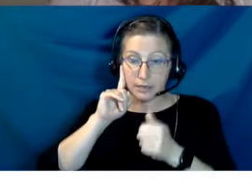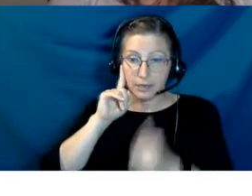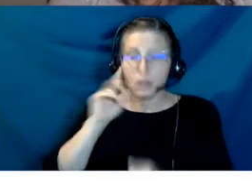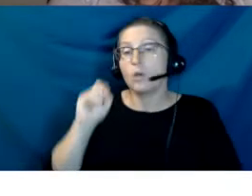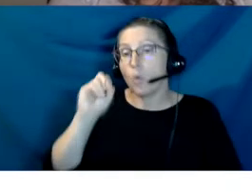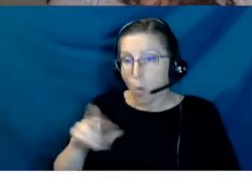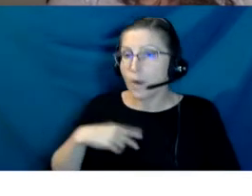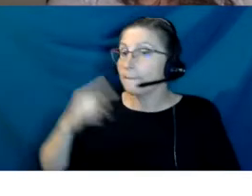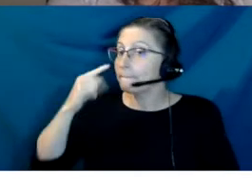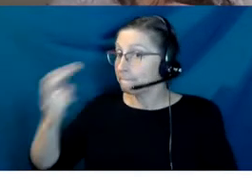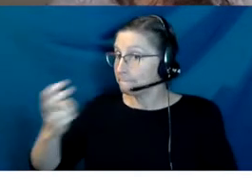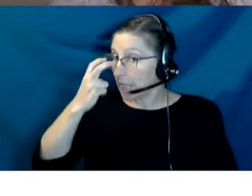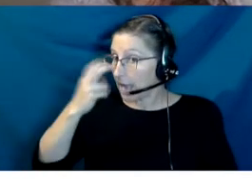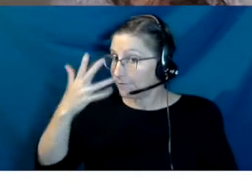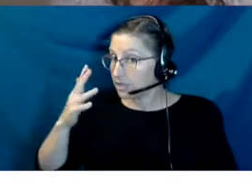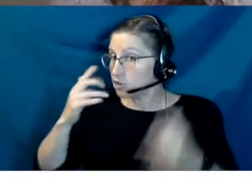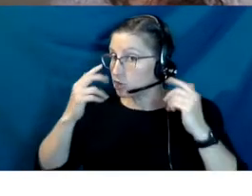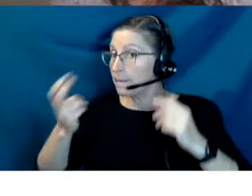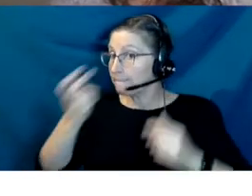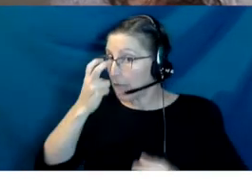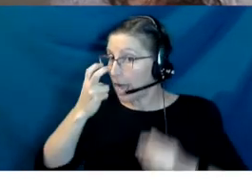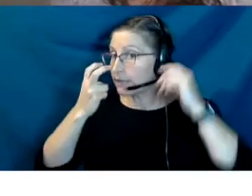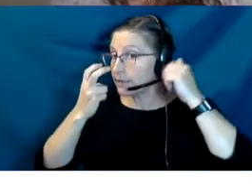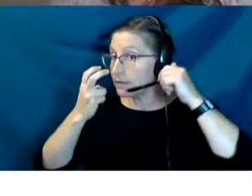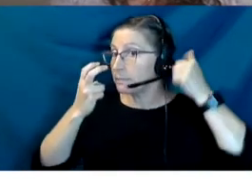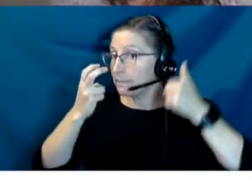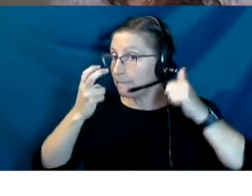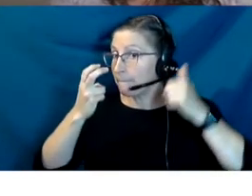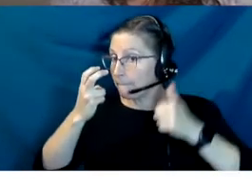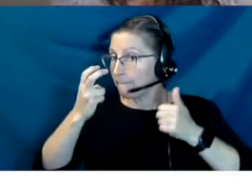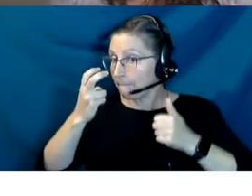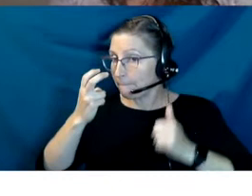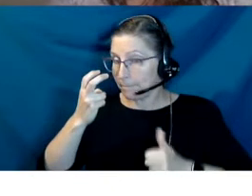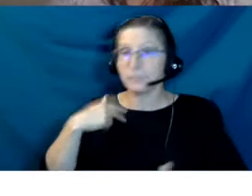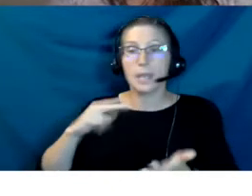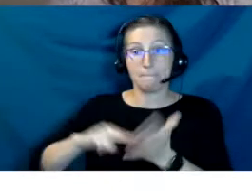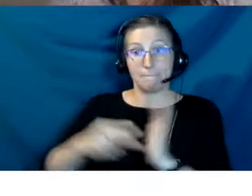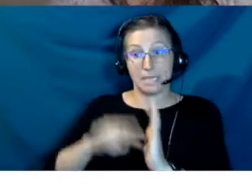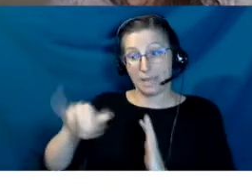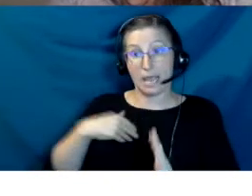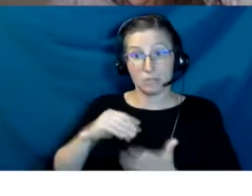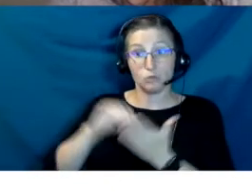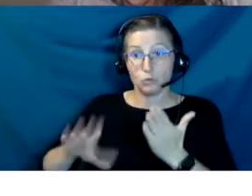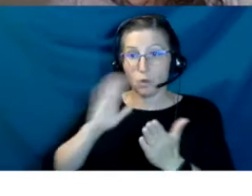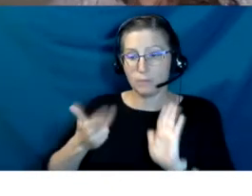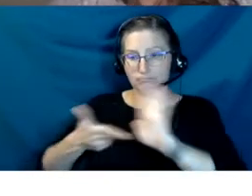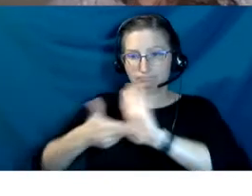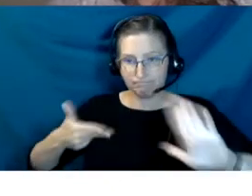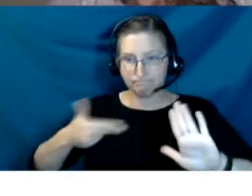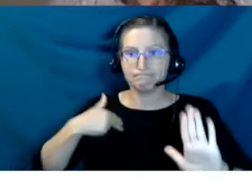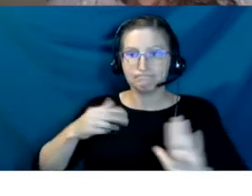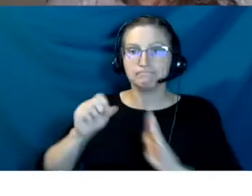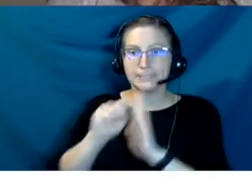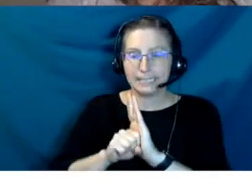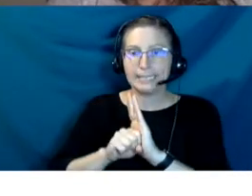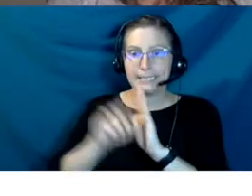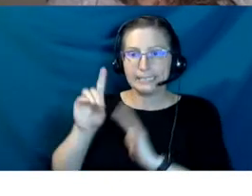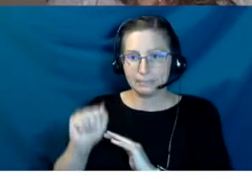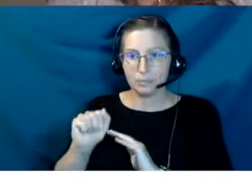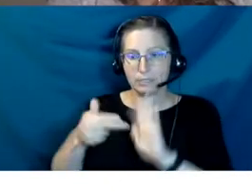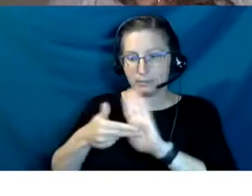a student with the state disability category criteria for Deafblindness. Along with this,